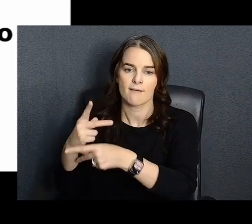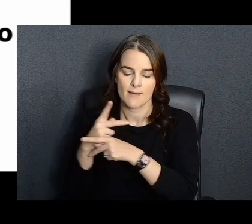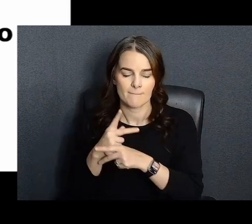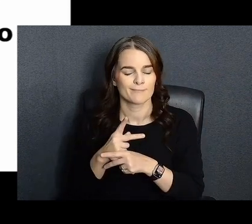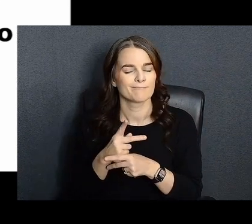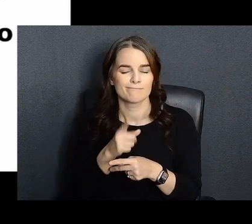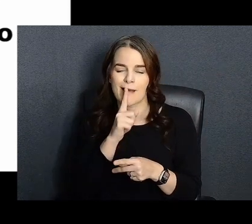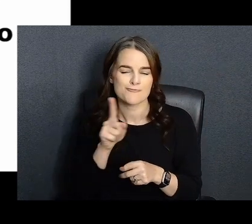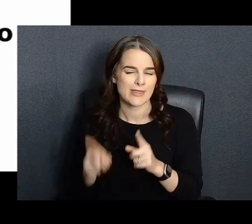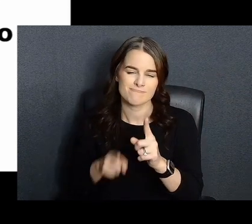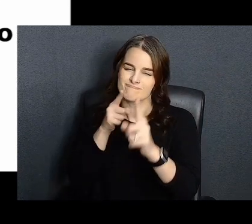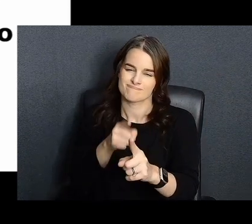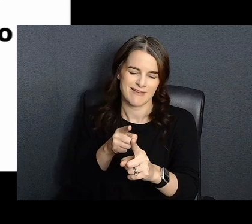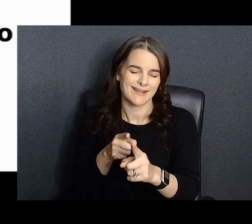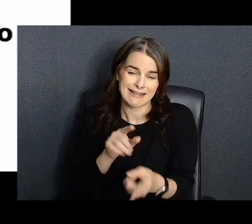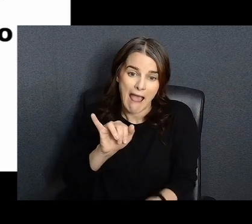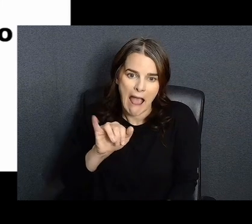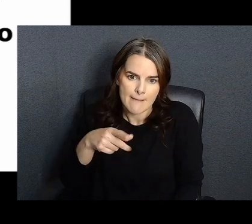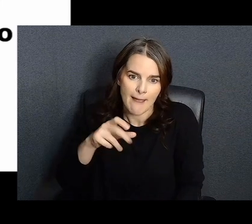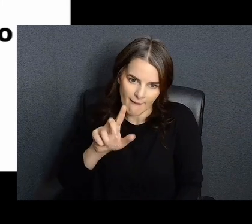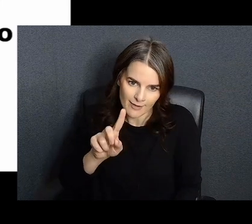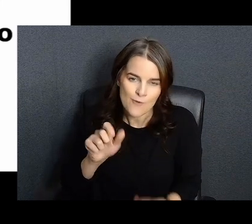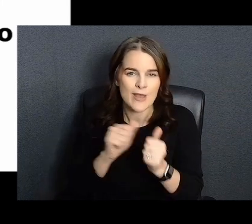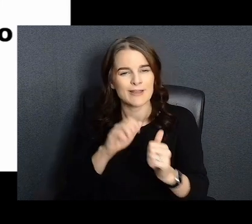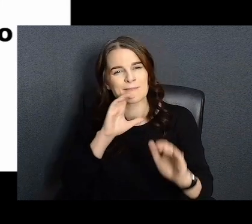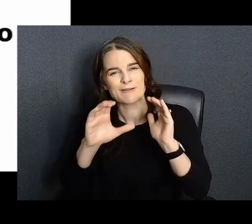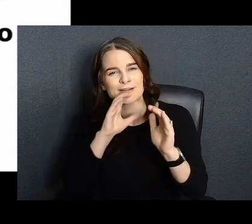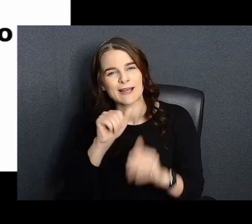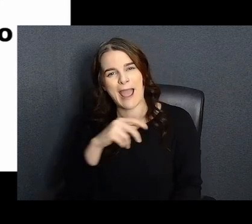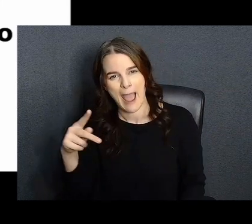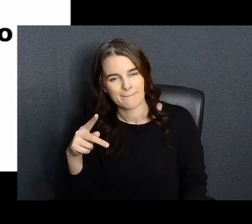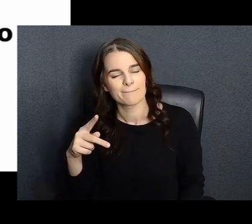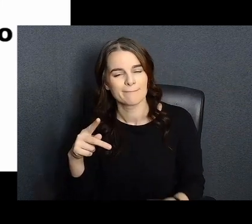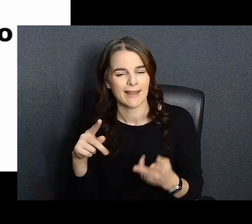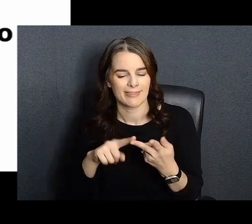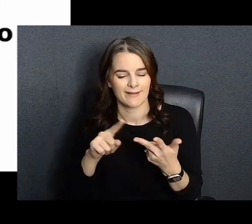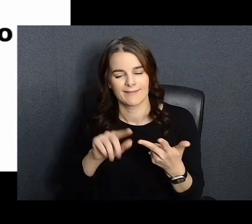is going to be an iPad with a communication app and a case.